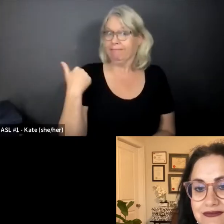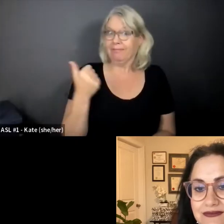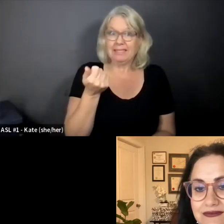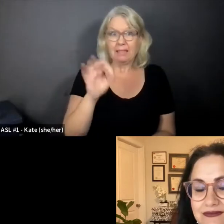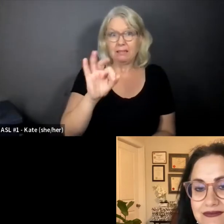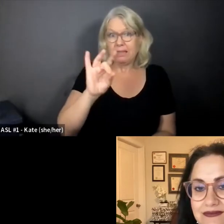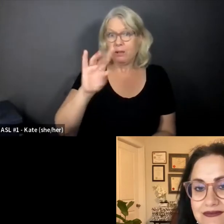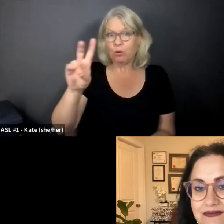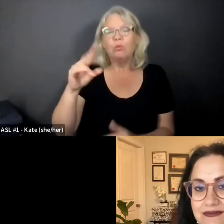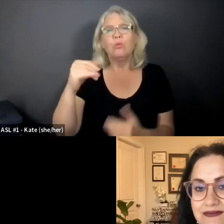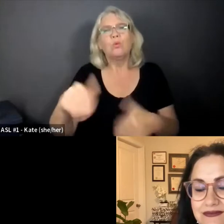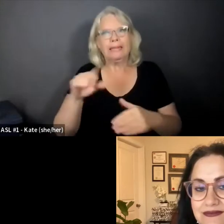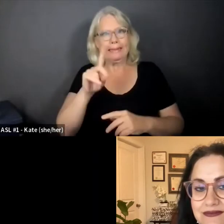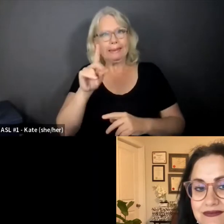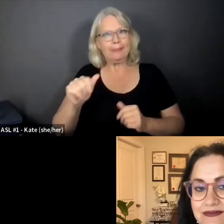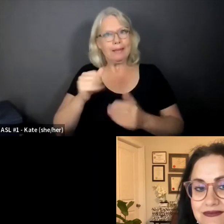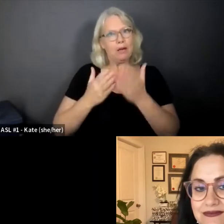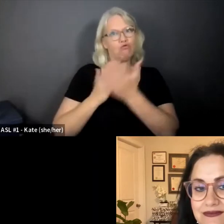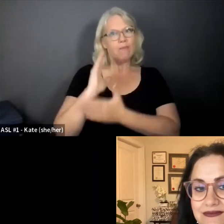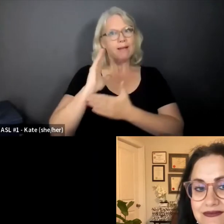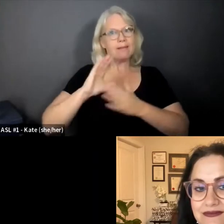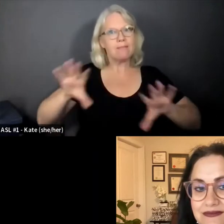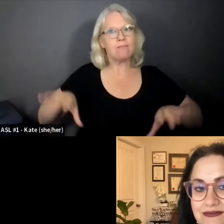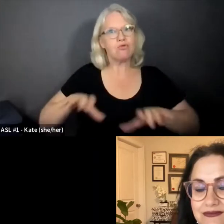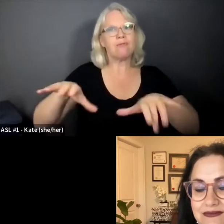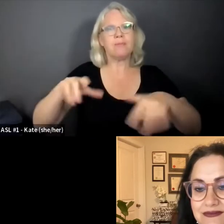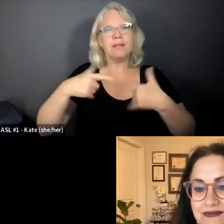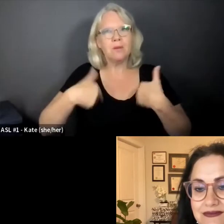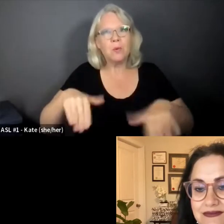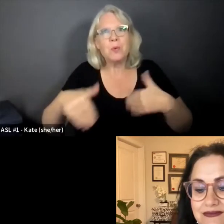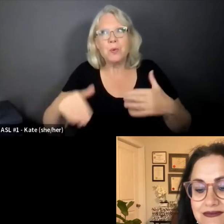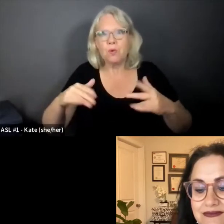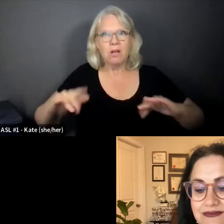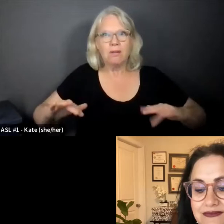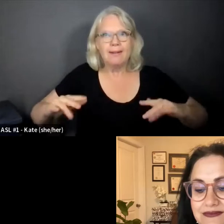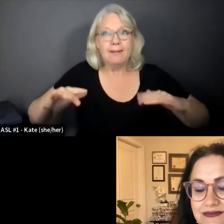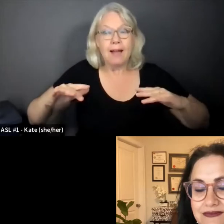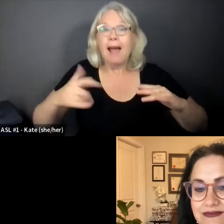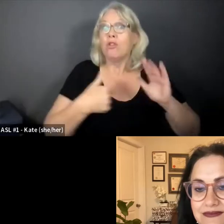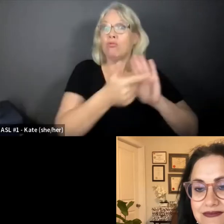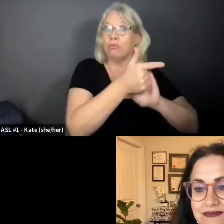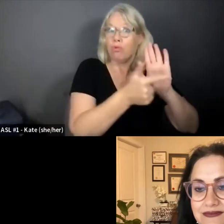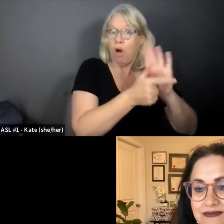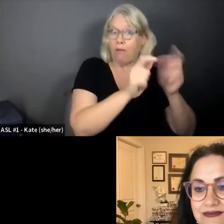AND THESE LAW REFORM EFFORTS WERE CRITICAL IN SHIFTING THE MOVEMENT WITHIN A HUMAN RIGHTS